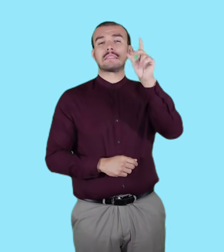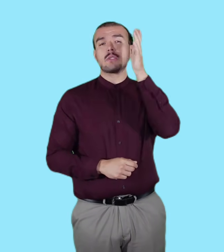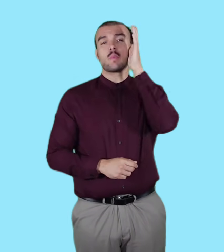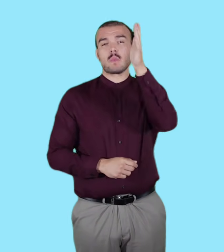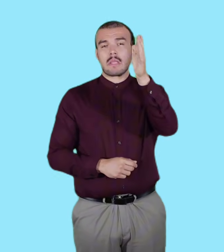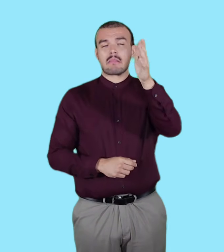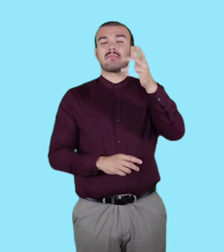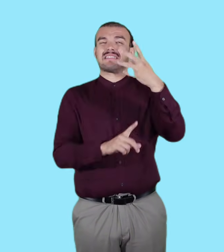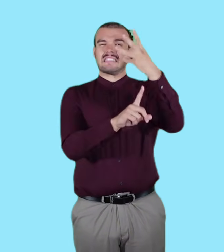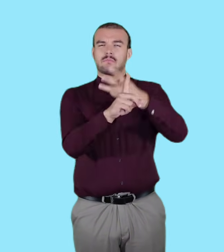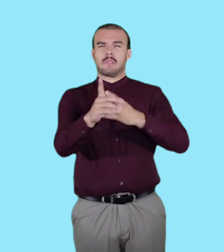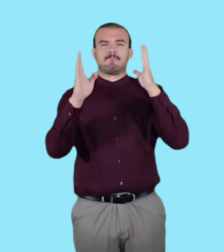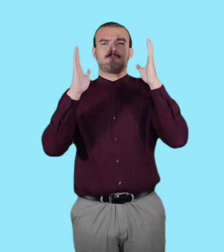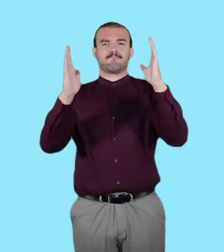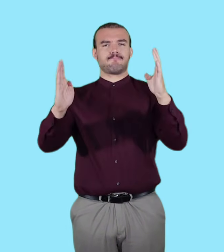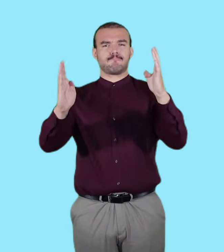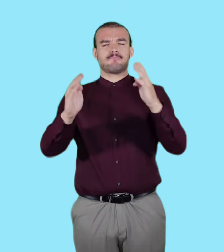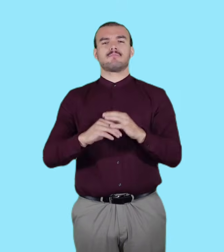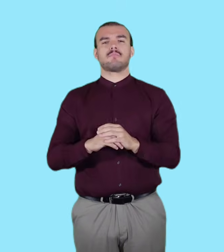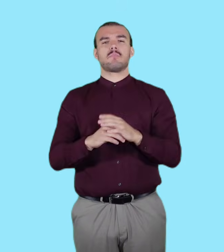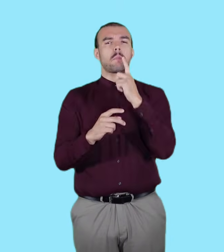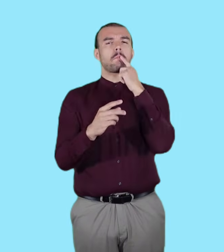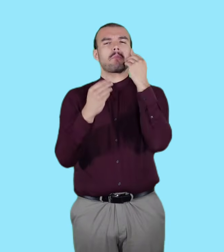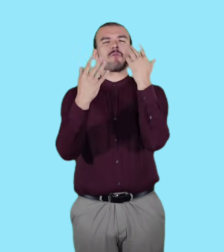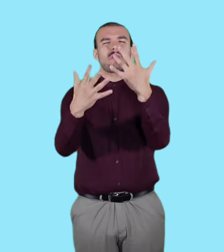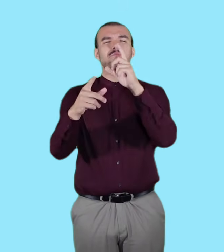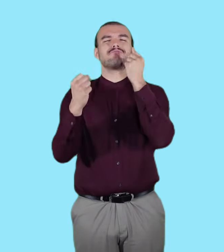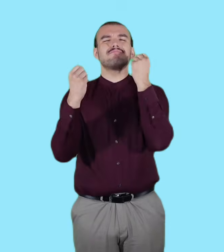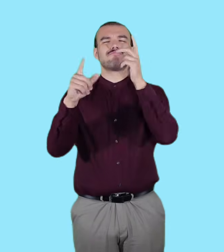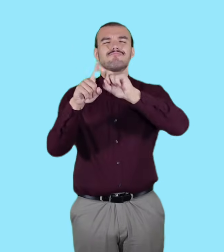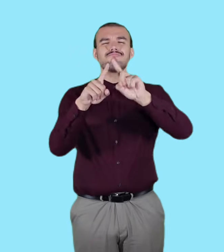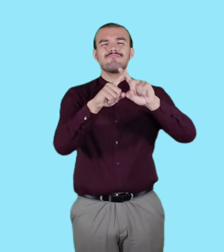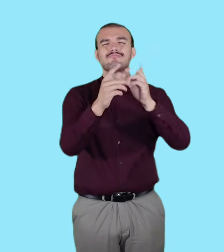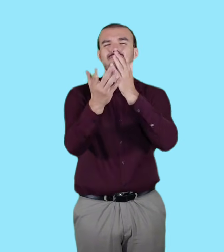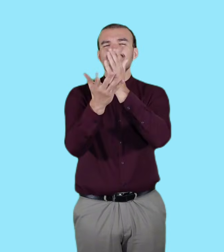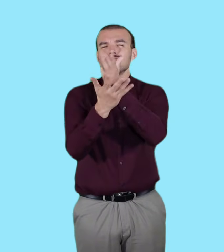over the next six months, provide many tools and resources